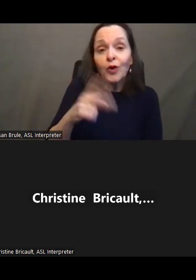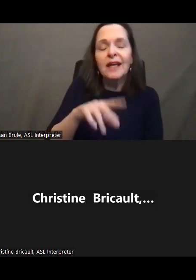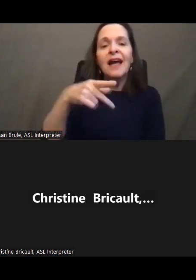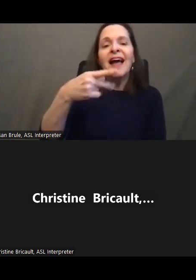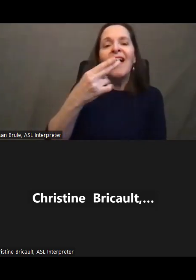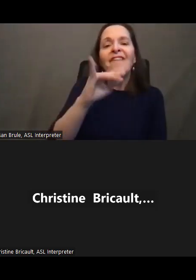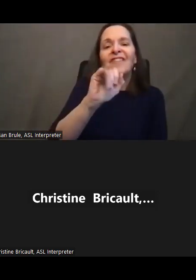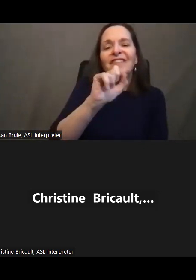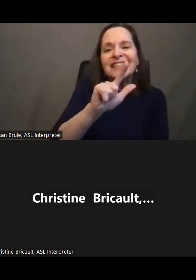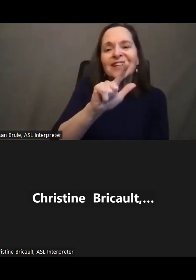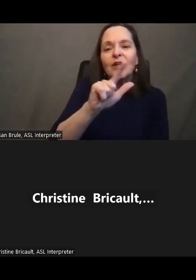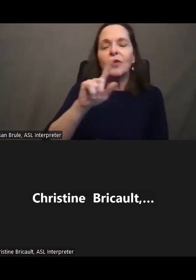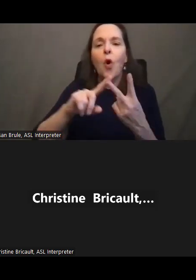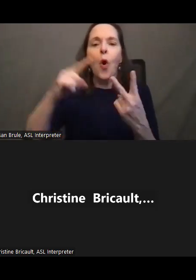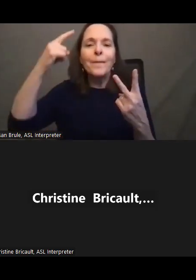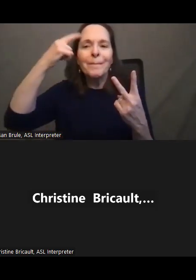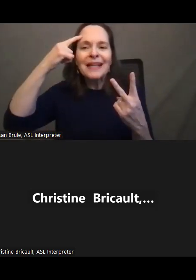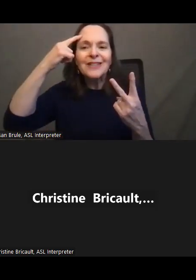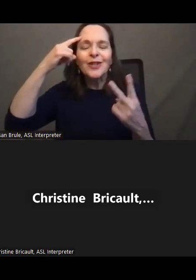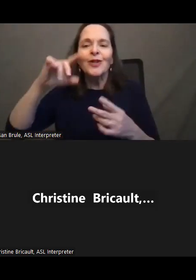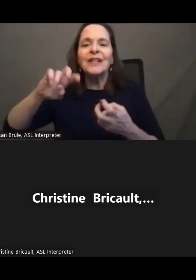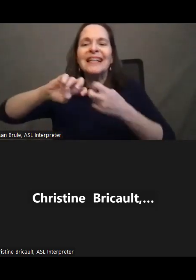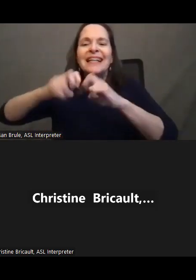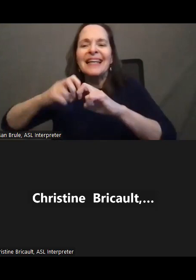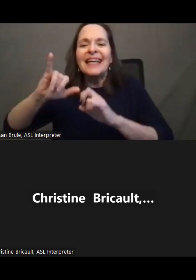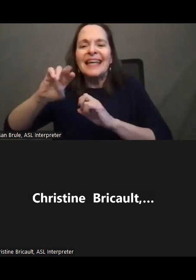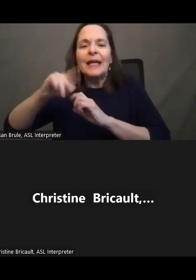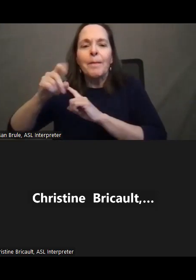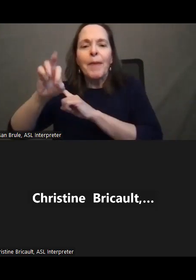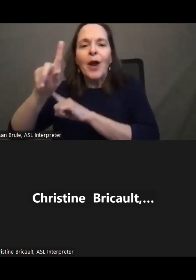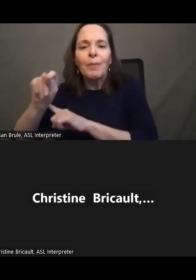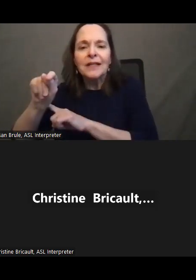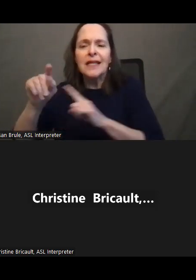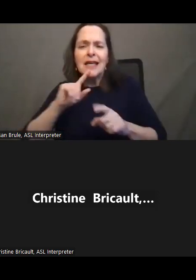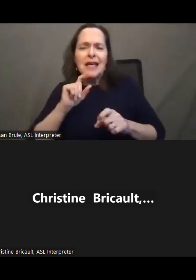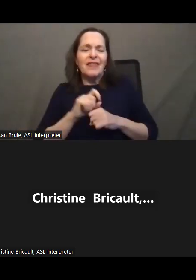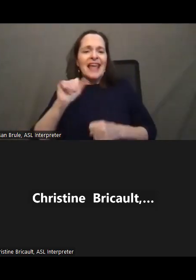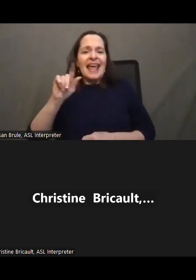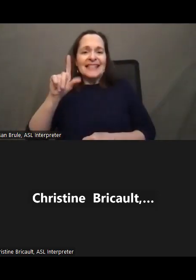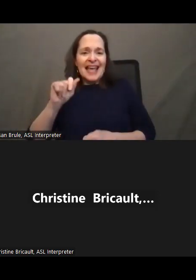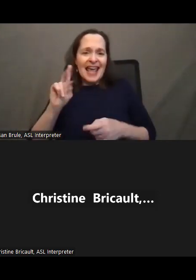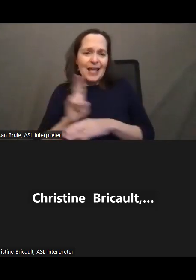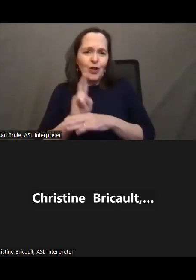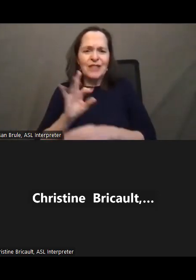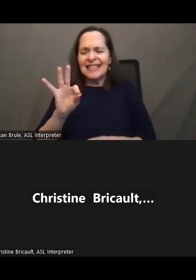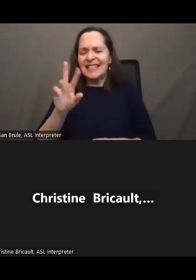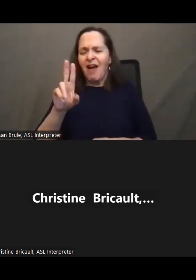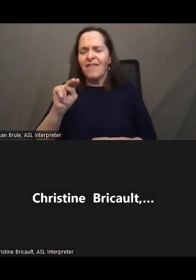That's language that the ADA uses that the DOJ uses in the regulations.